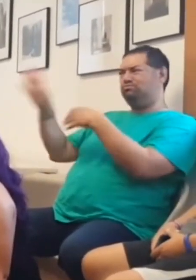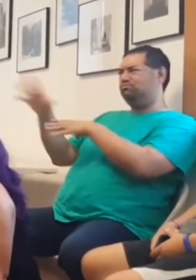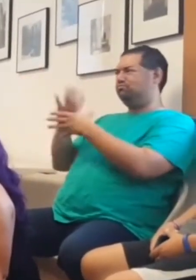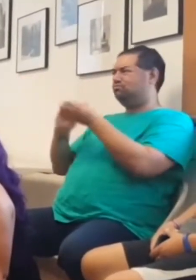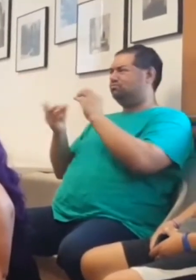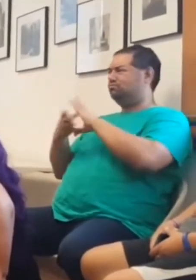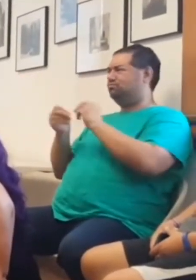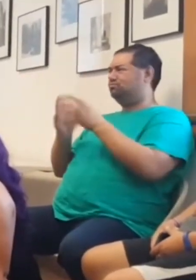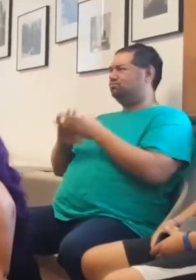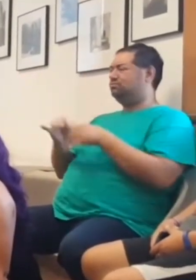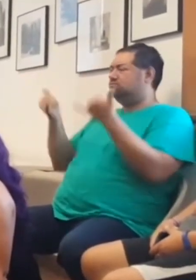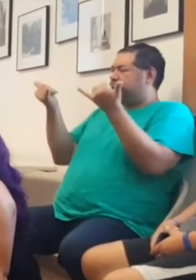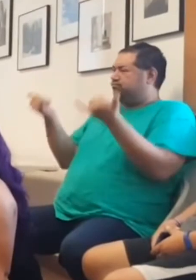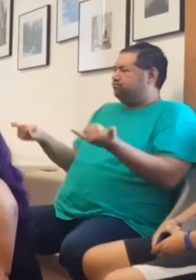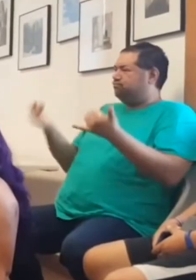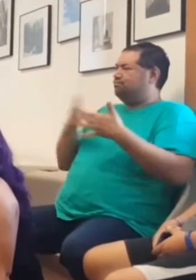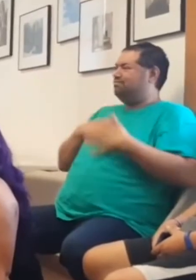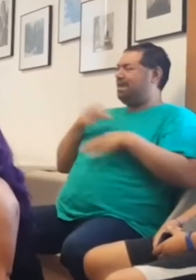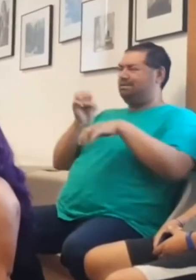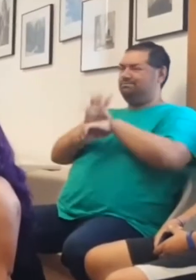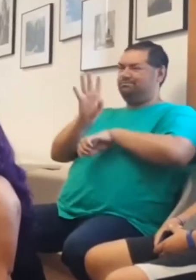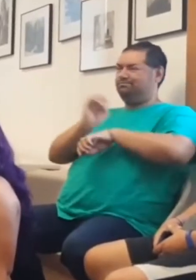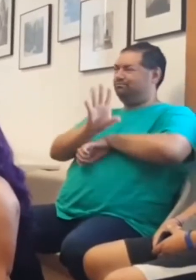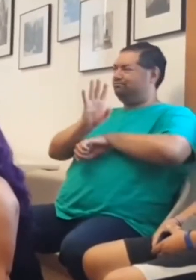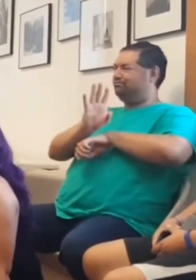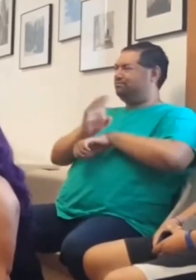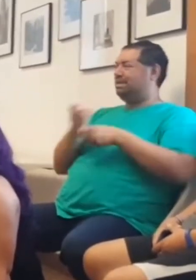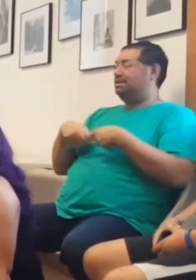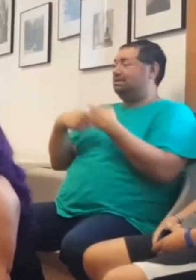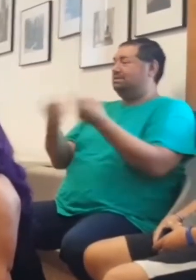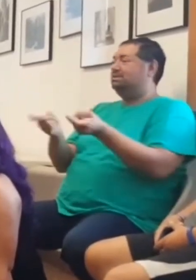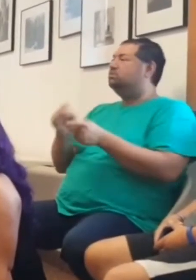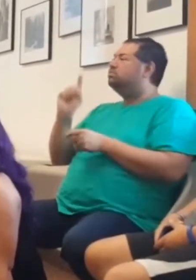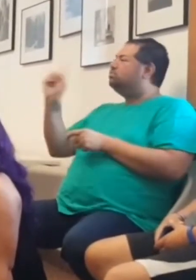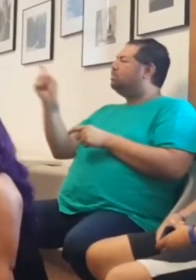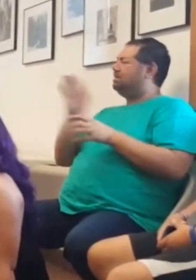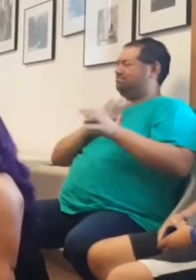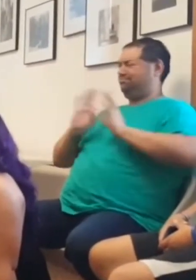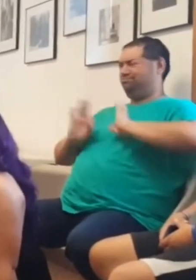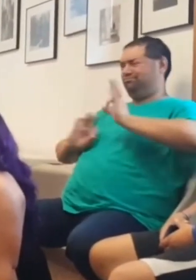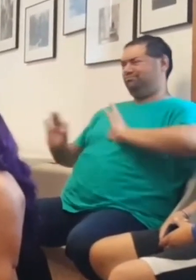This is my advice. Give a glittering scale to each of the other fish.